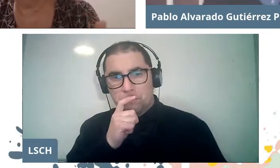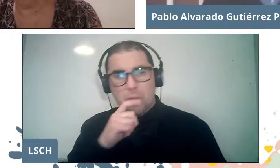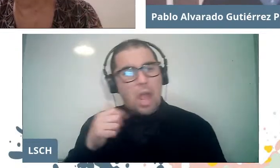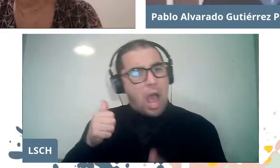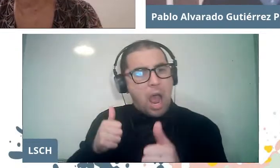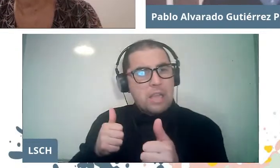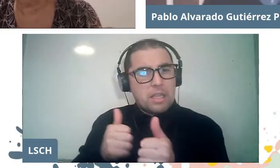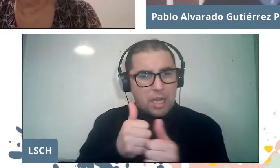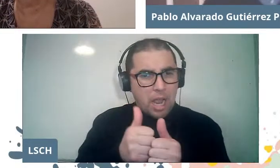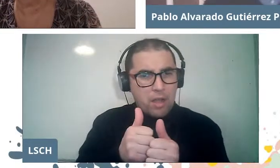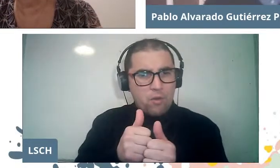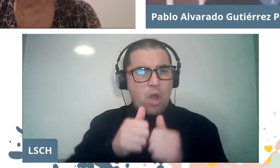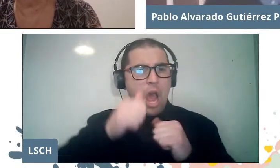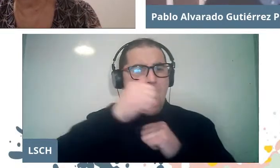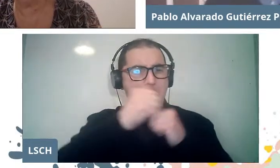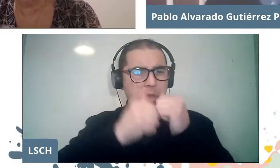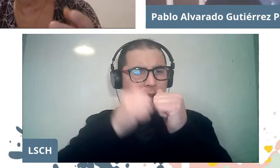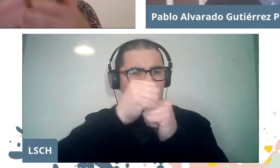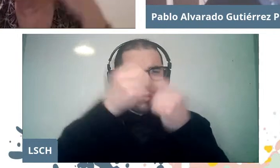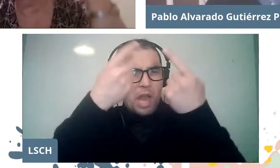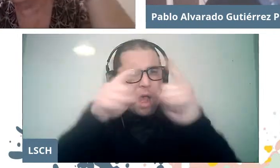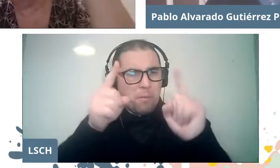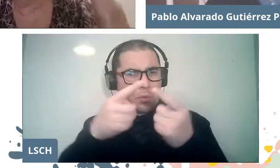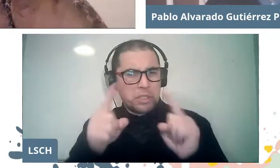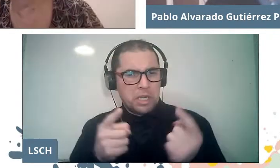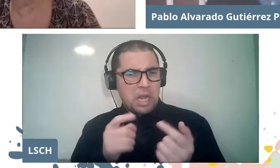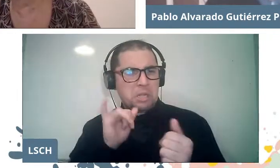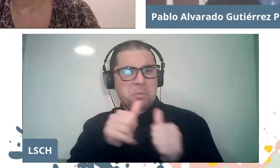a musical structure that we think we know.